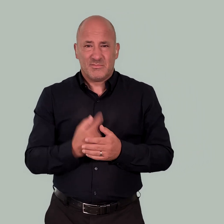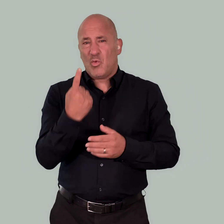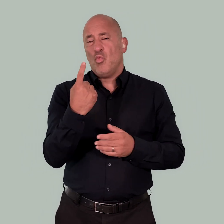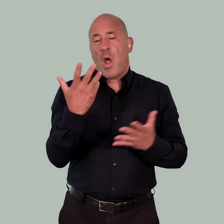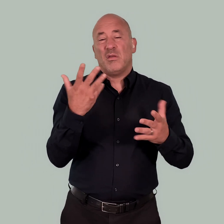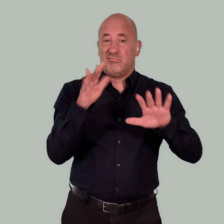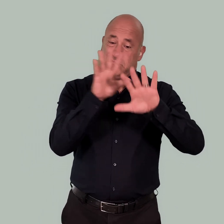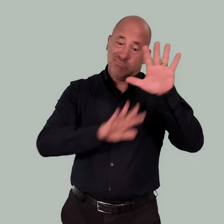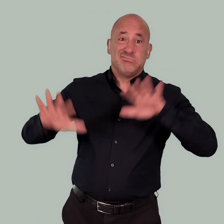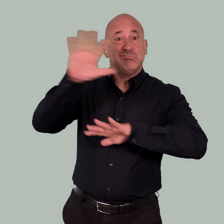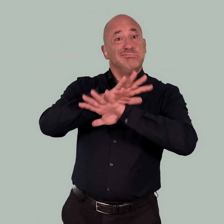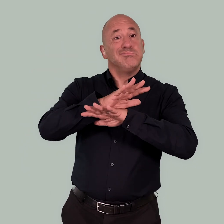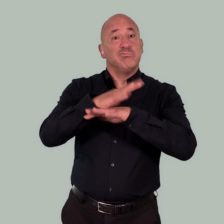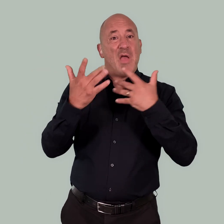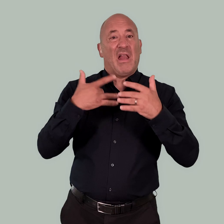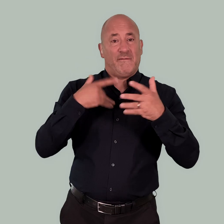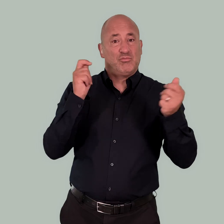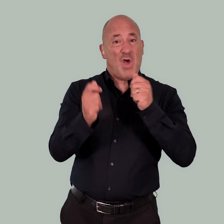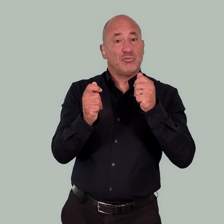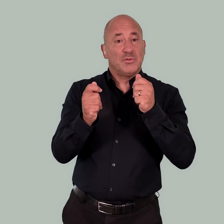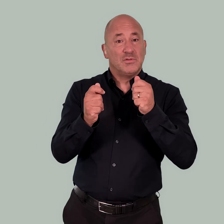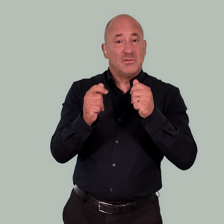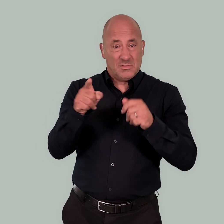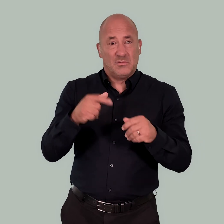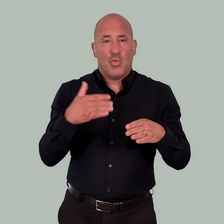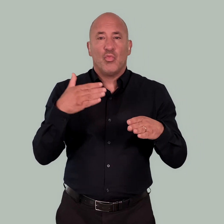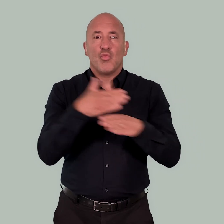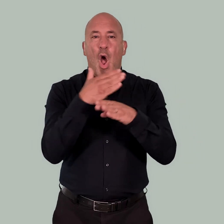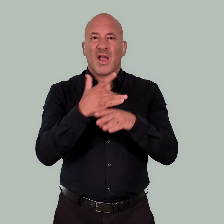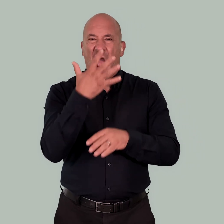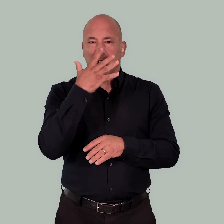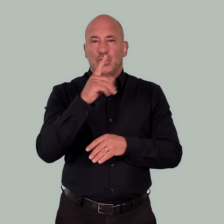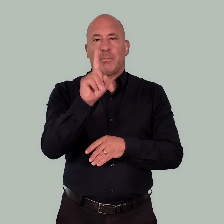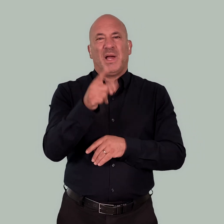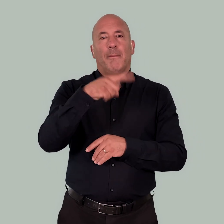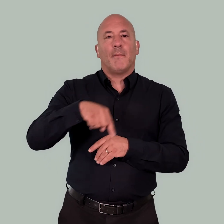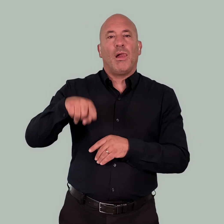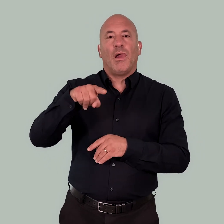Demographic change is one – the working age population